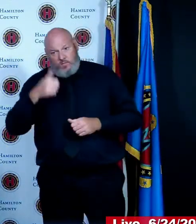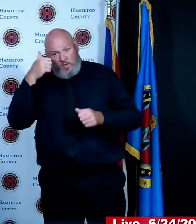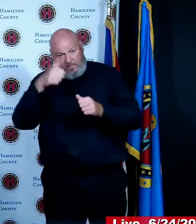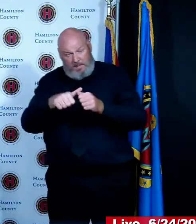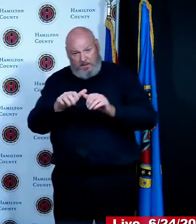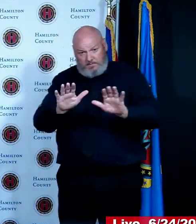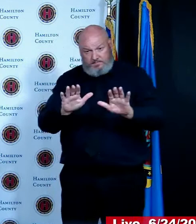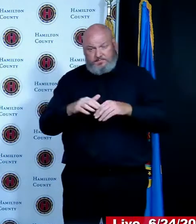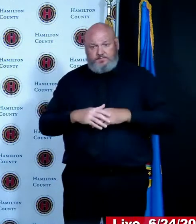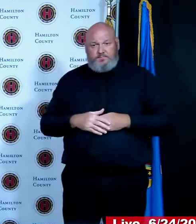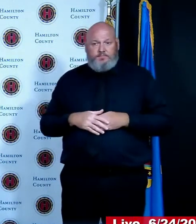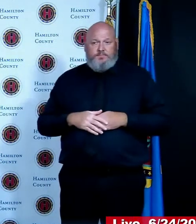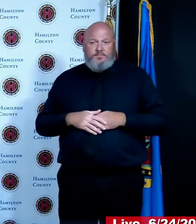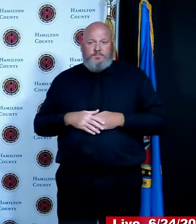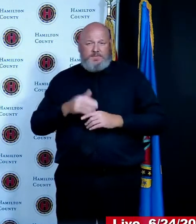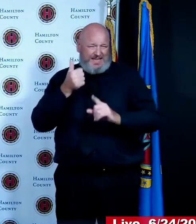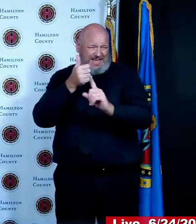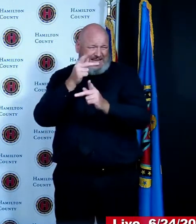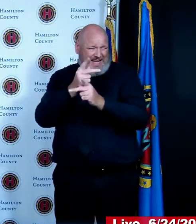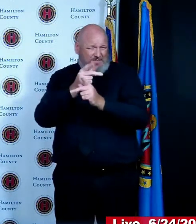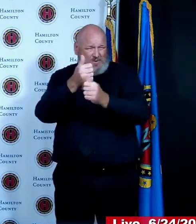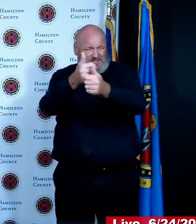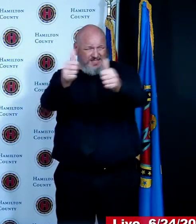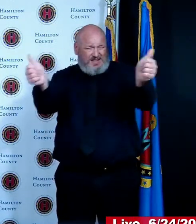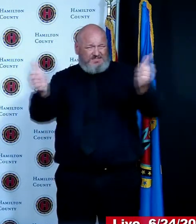yourself safe and how to keep others safe so I think that you know that's